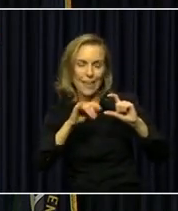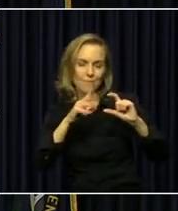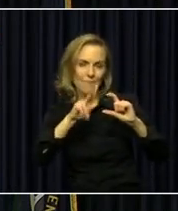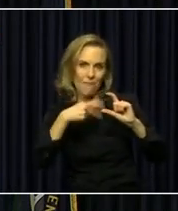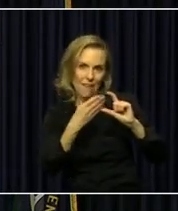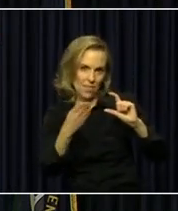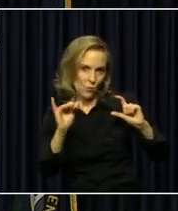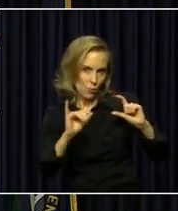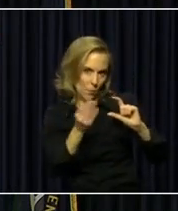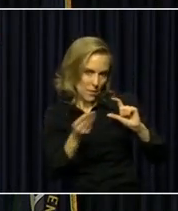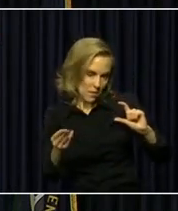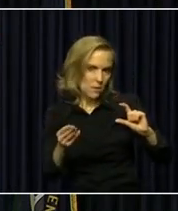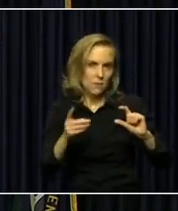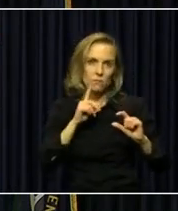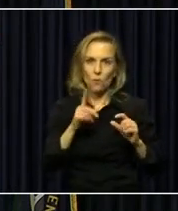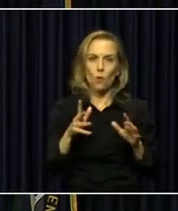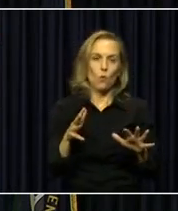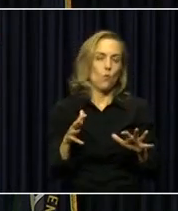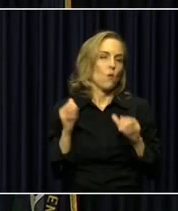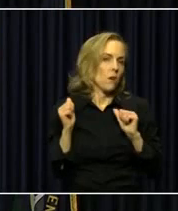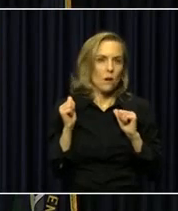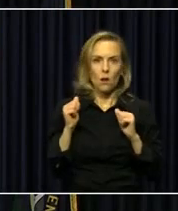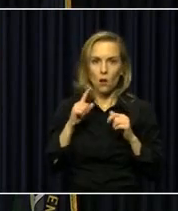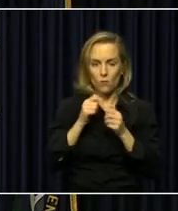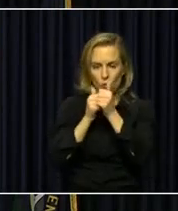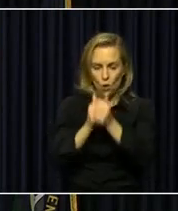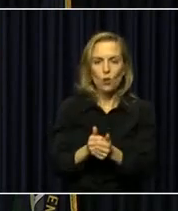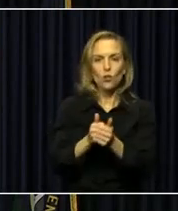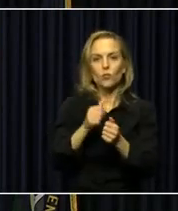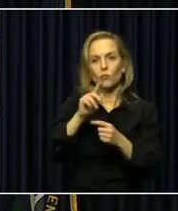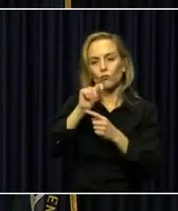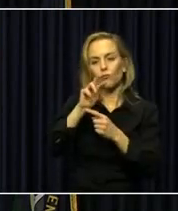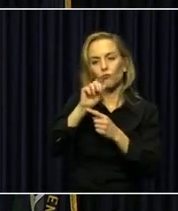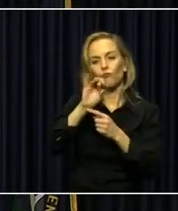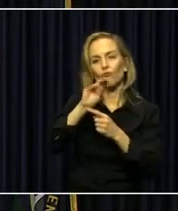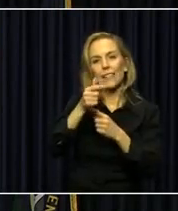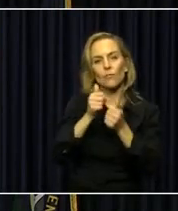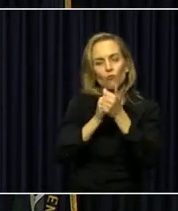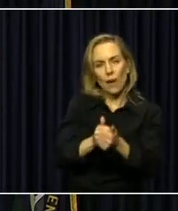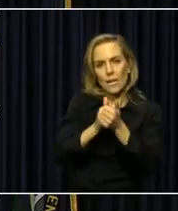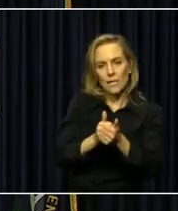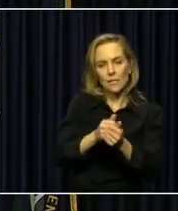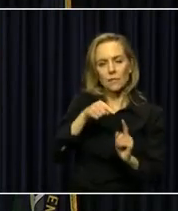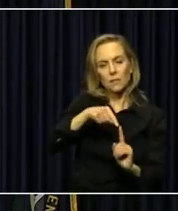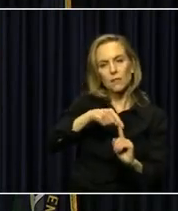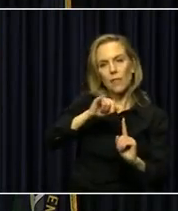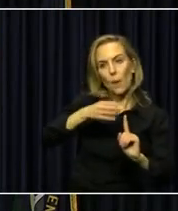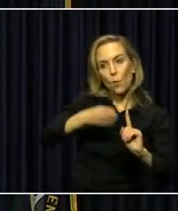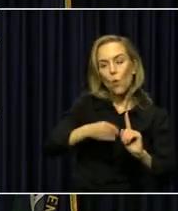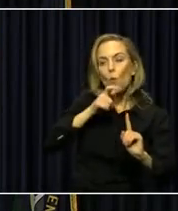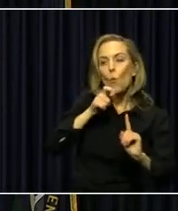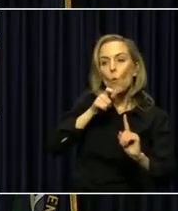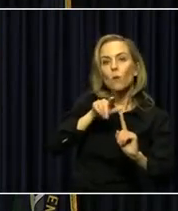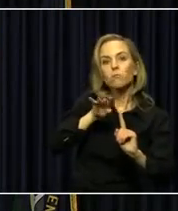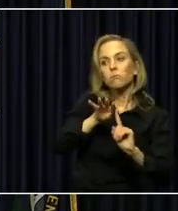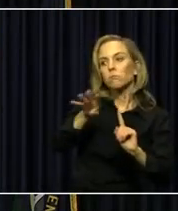BACK IN THE SAME WAY AS BEFORE, YOU'RE NOT THINKING HARD ENOUGH. WE'RE GOING TO BE WORKING WITH INDUSTRY ON THOSE PLANS.